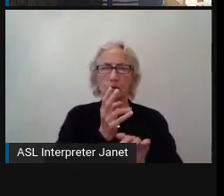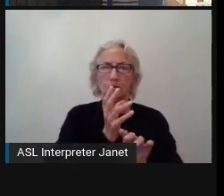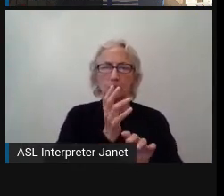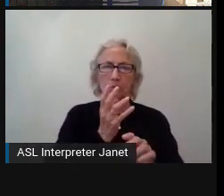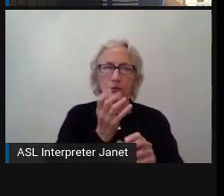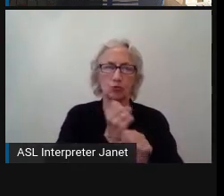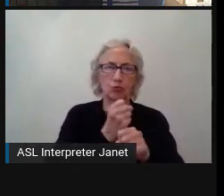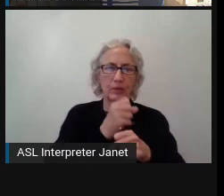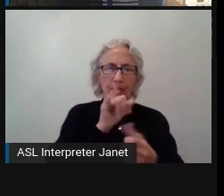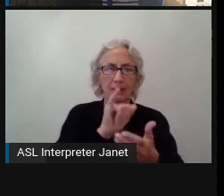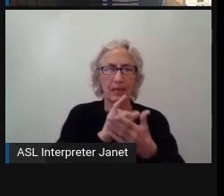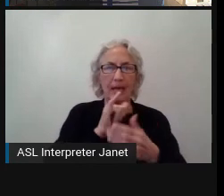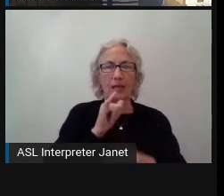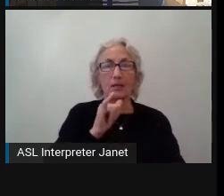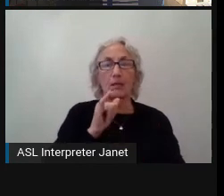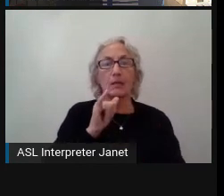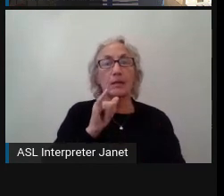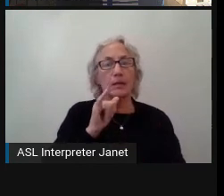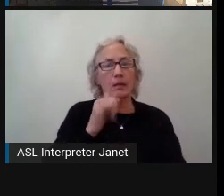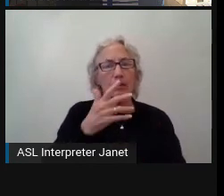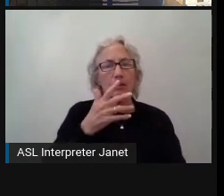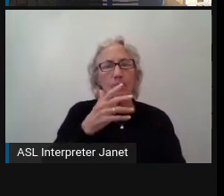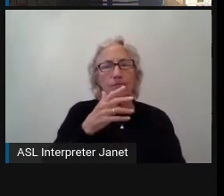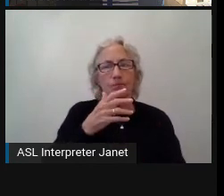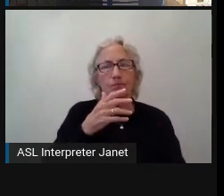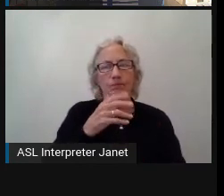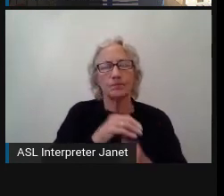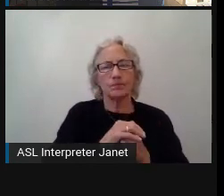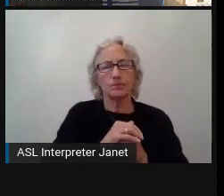They do not need to create their own views.